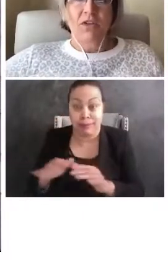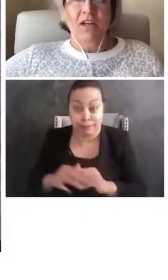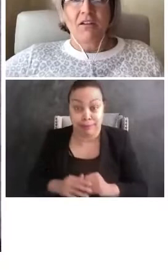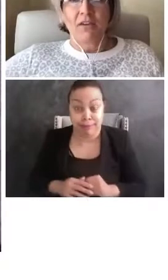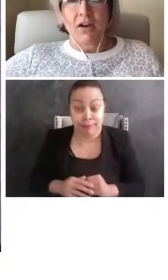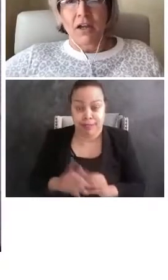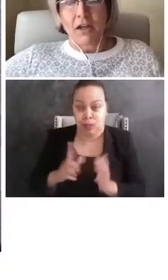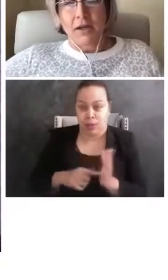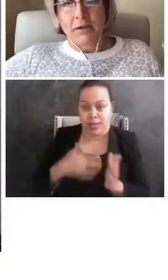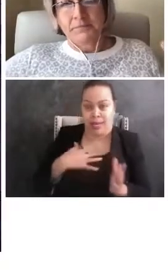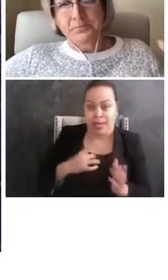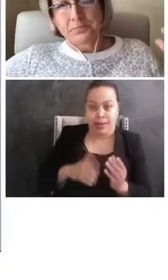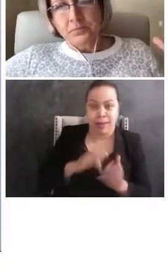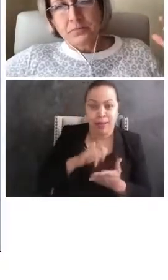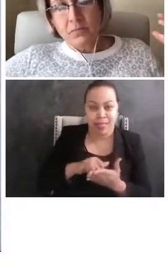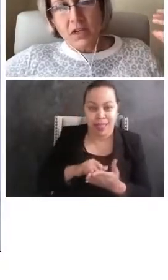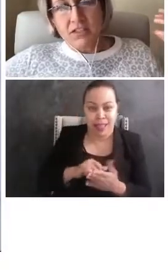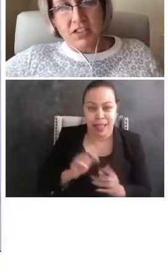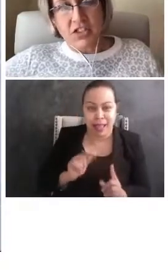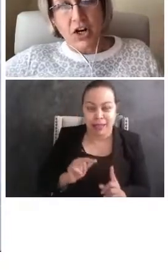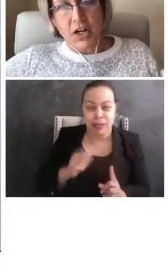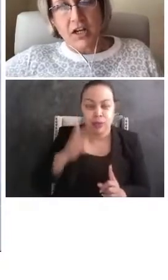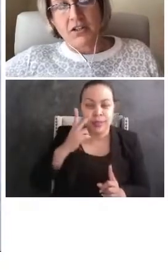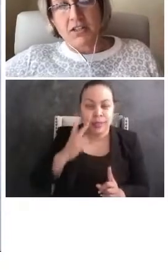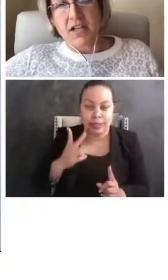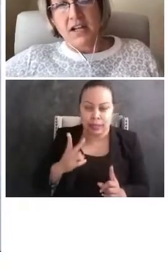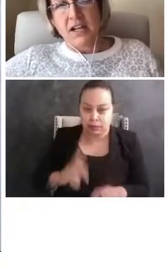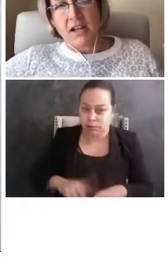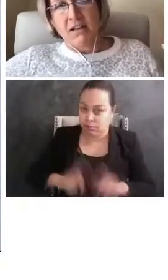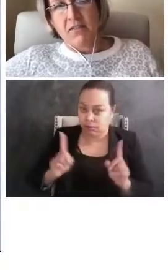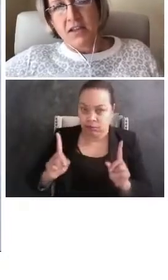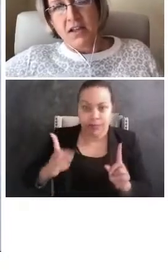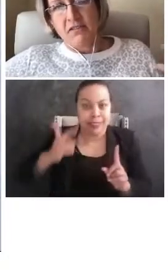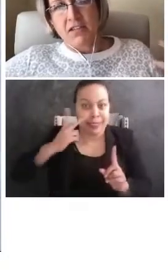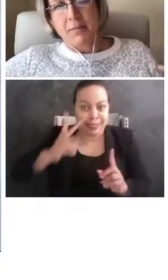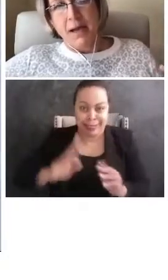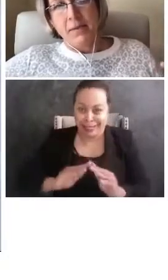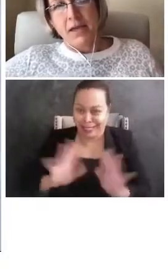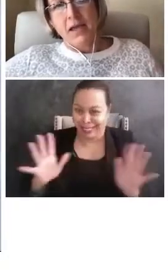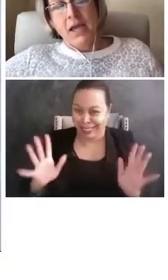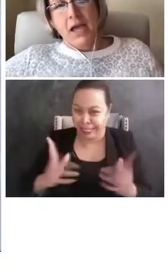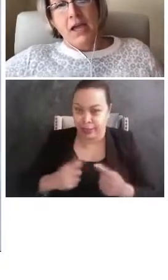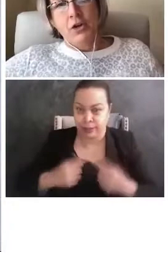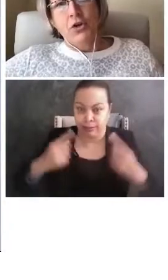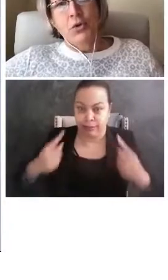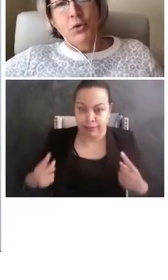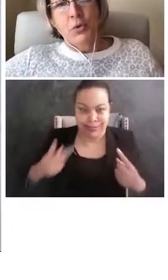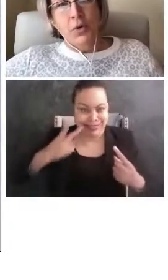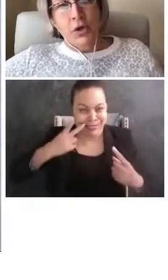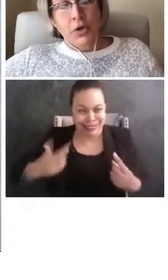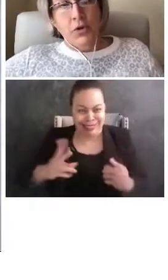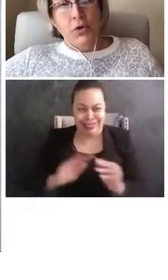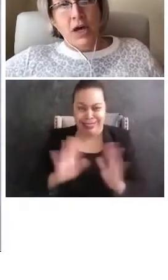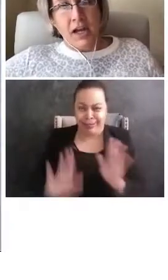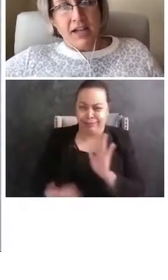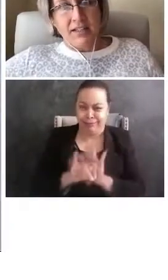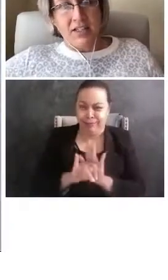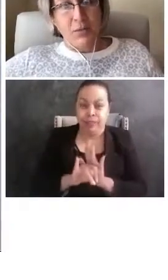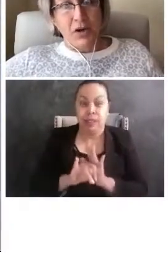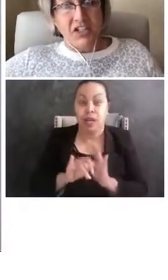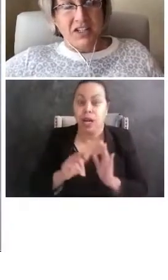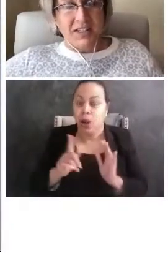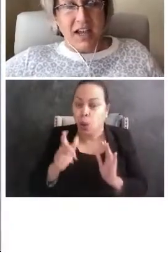You get a very stark understanding of this mapping and who got access to mortgages and